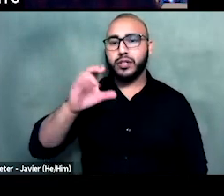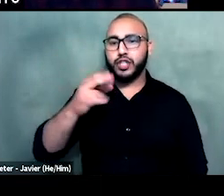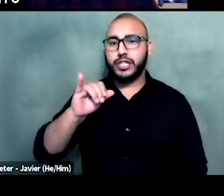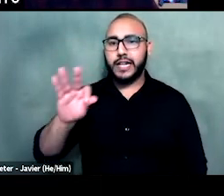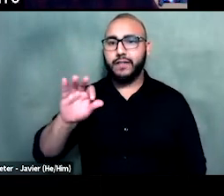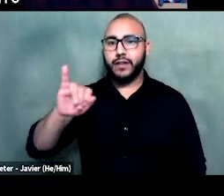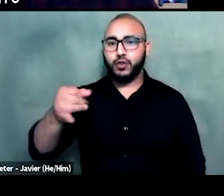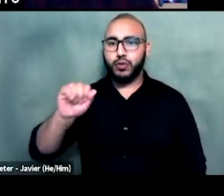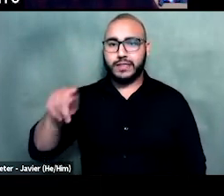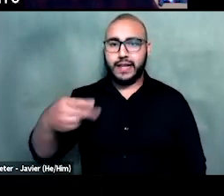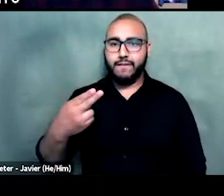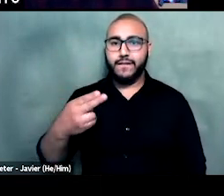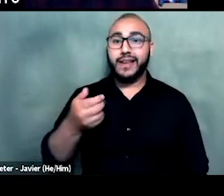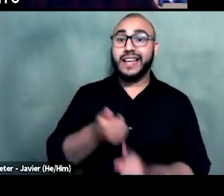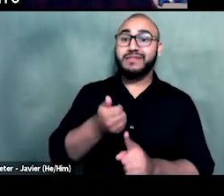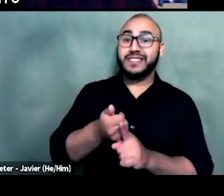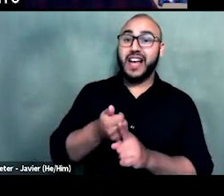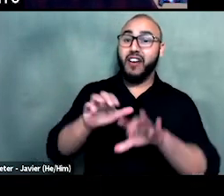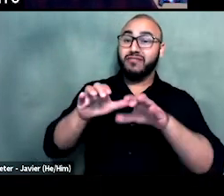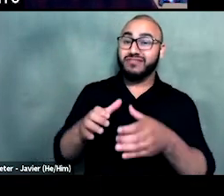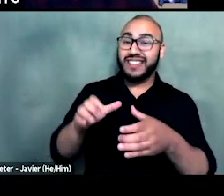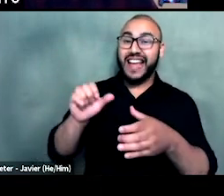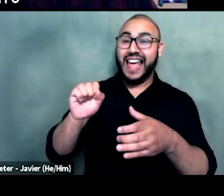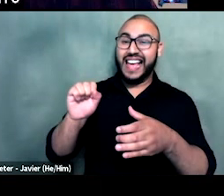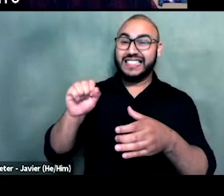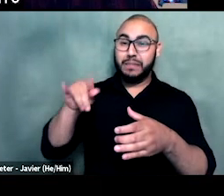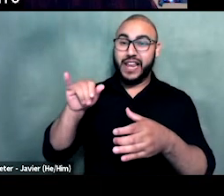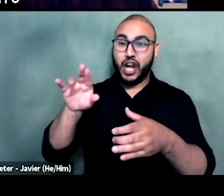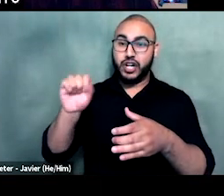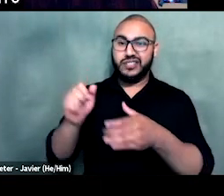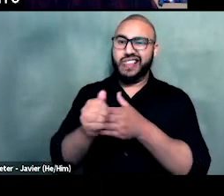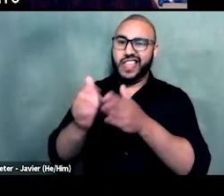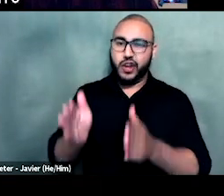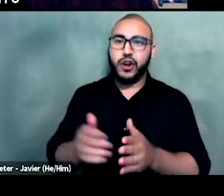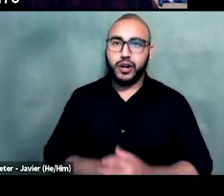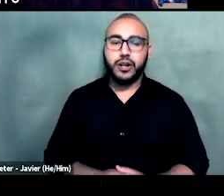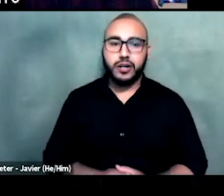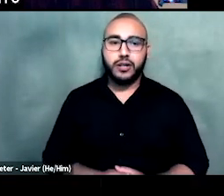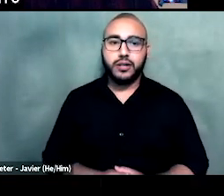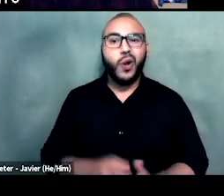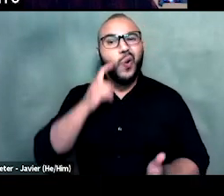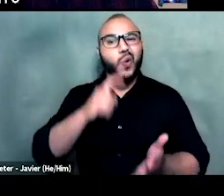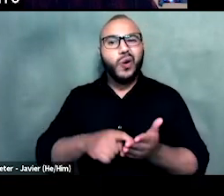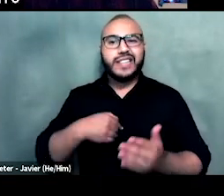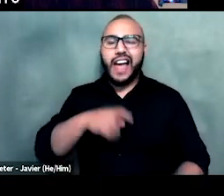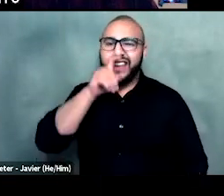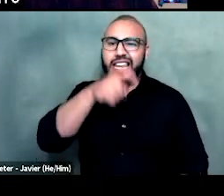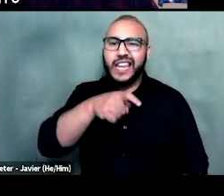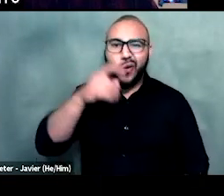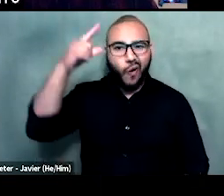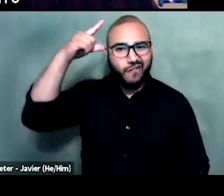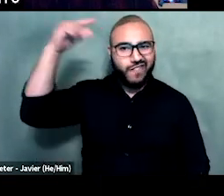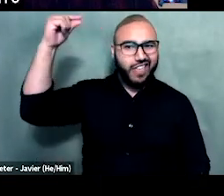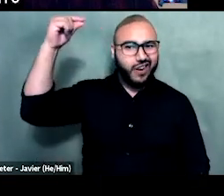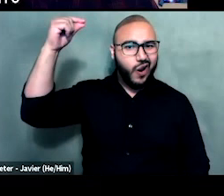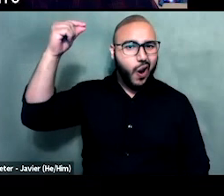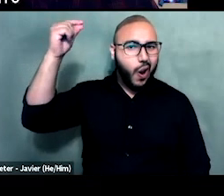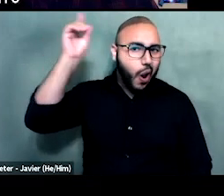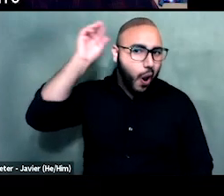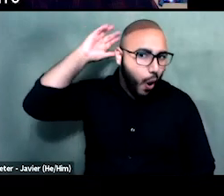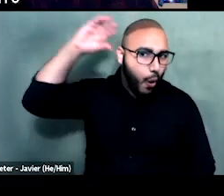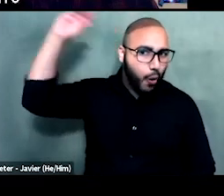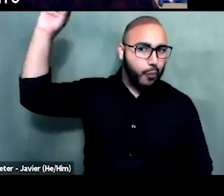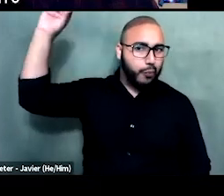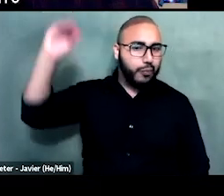he was a Nez Perce leader. You can see he has an eagle feather attached to his hair. In